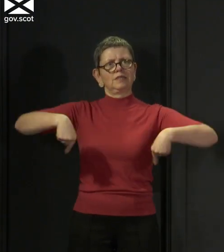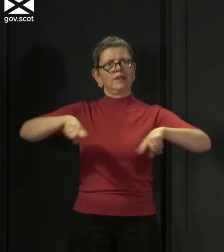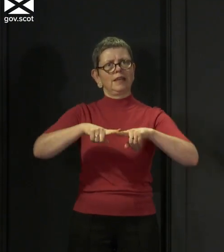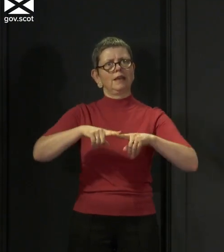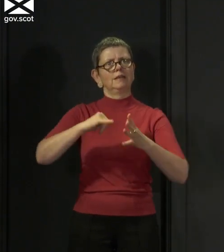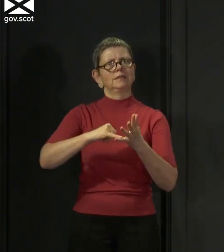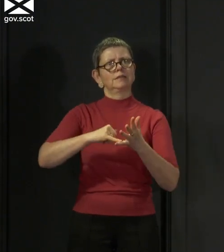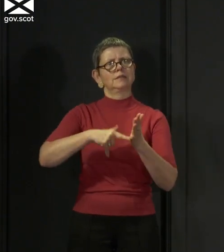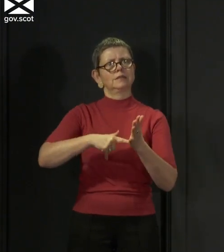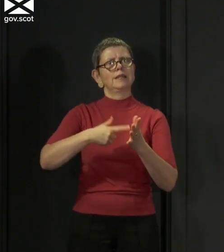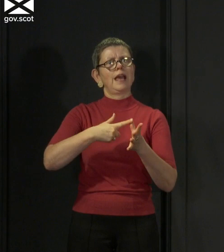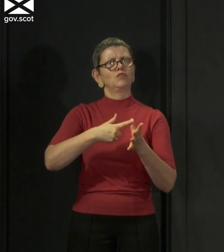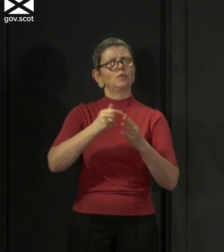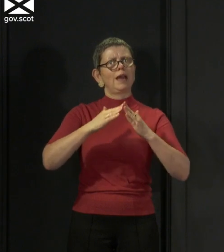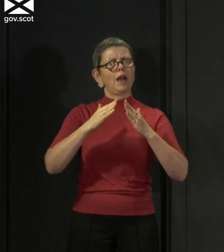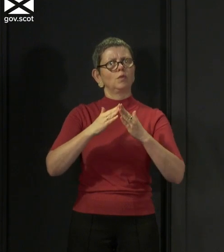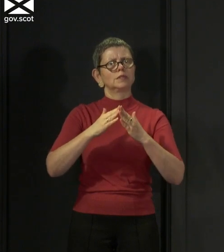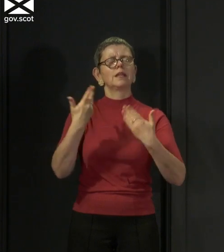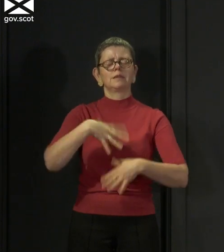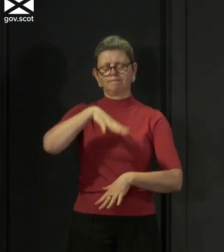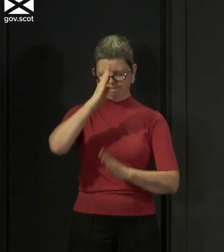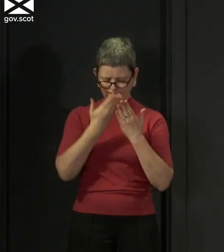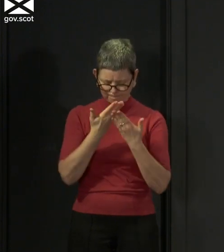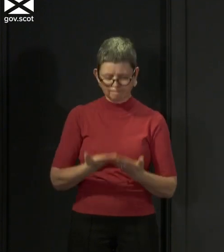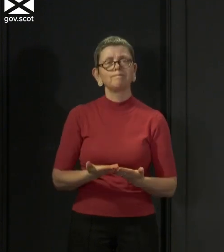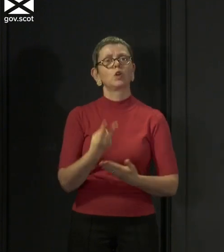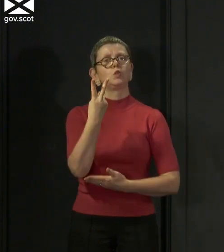silence. I'm sure many of you, watching at home, did the same.